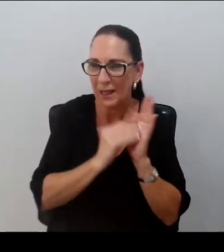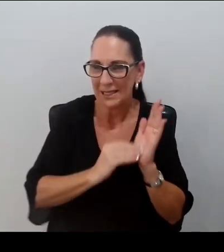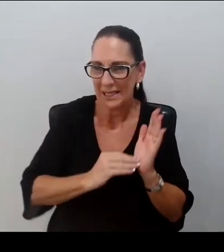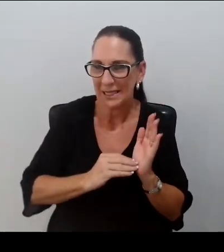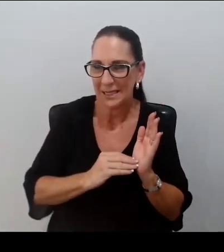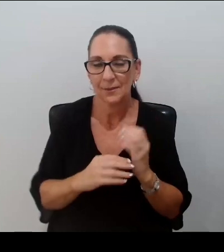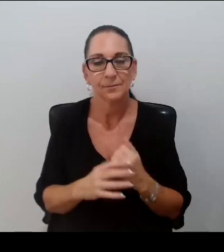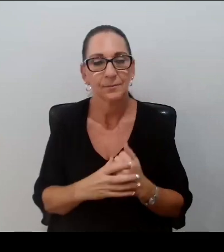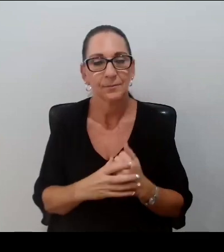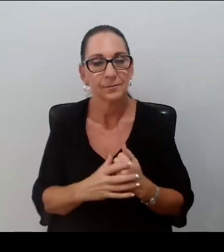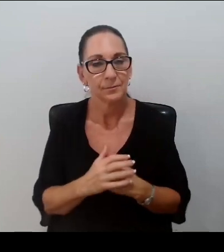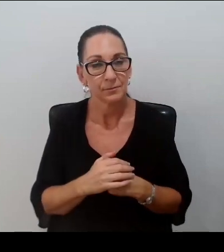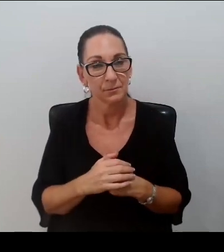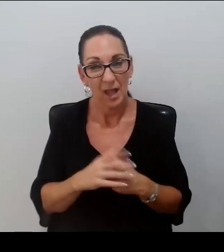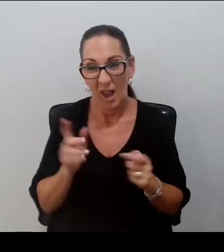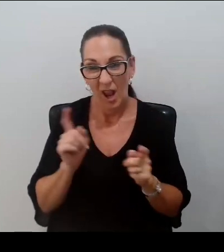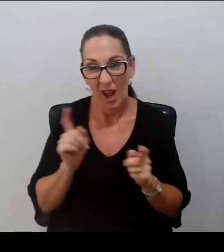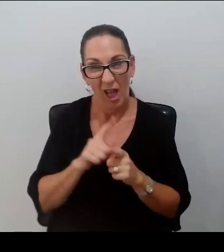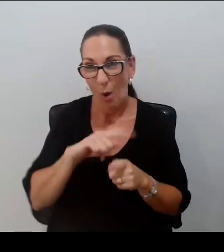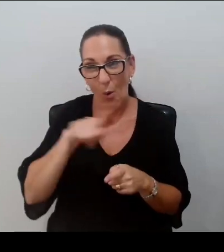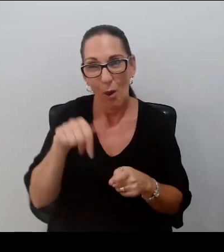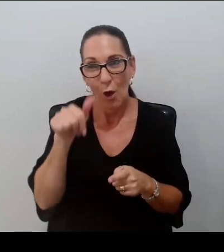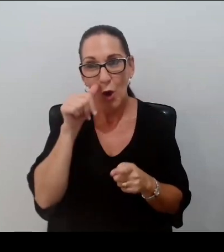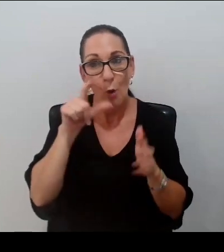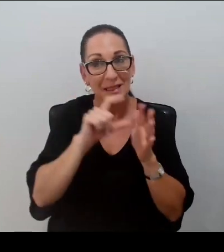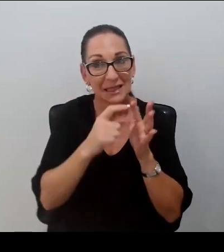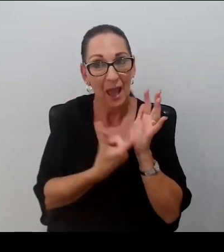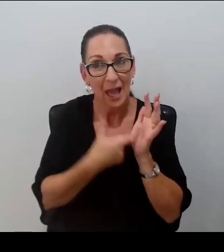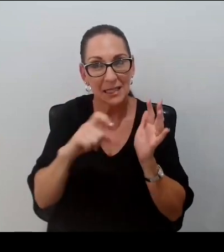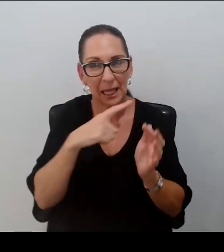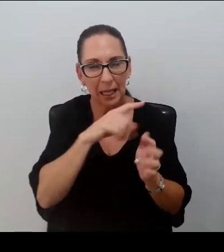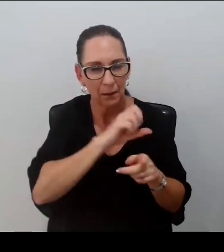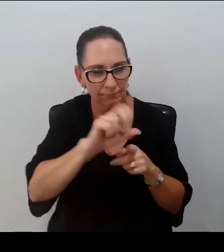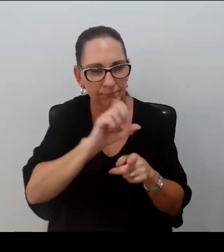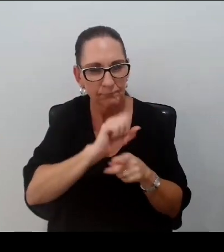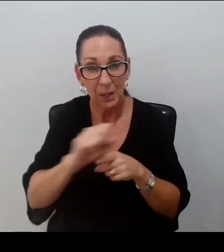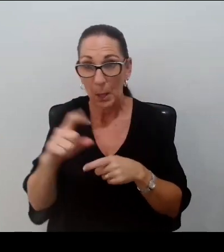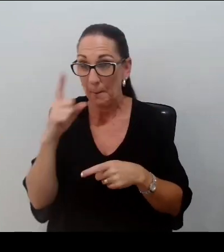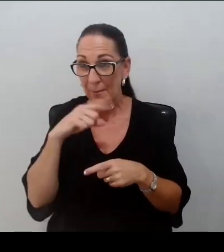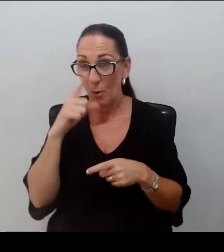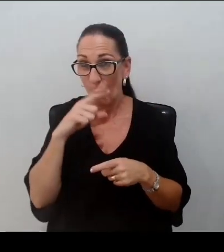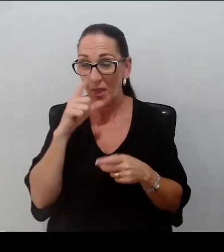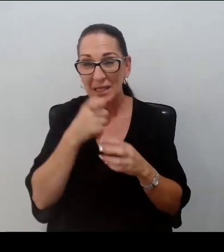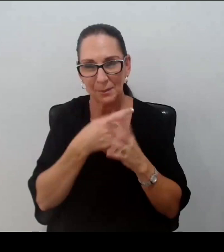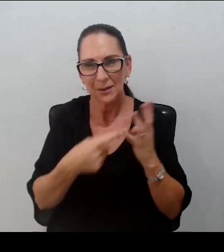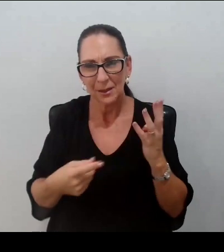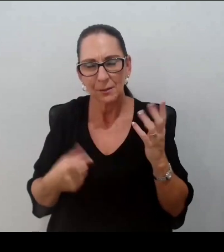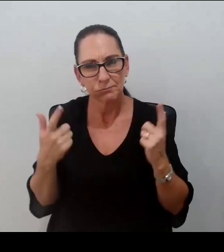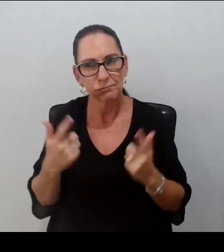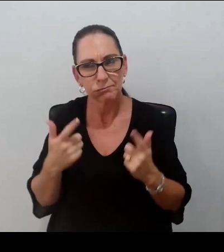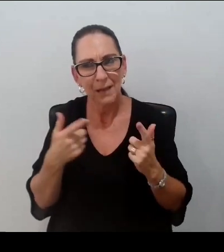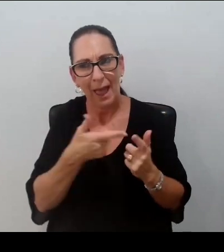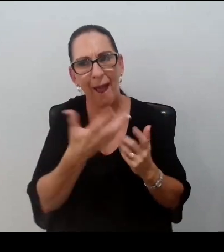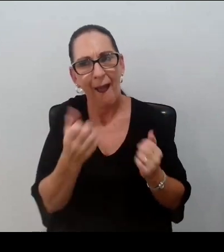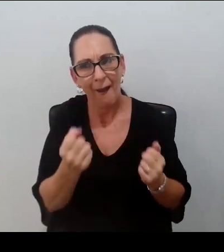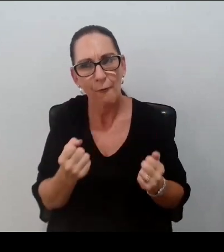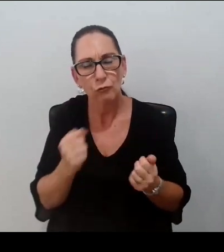As you are all aware, the Disability Royal Commission found that people with disability are disproportionately subjected to restrictive practices,